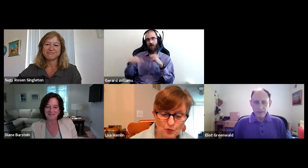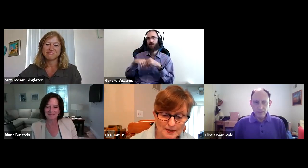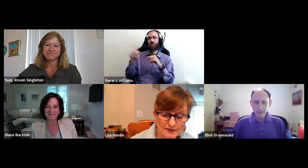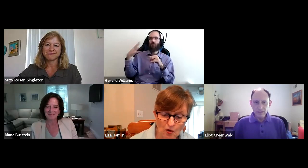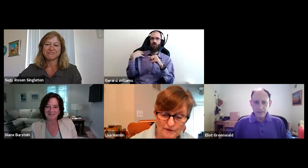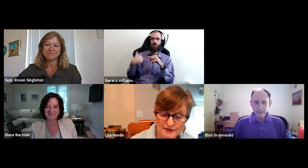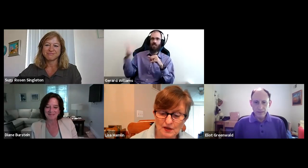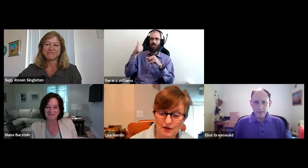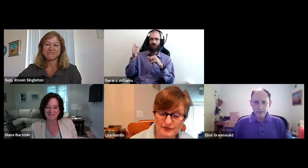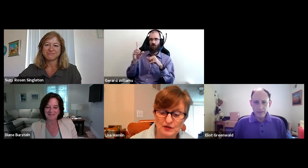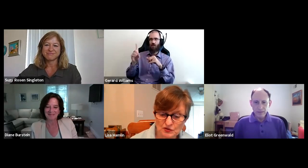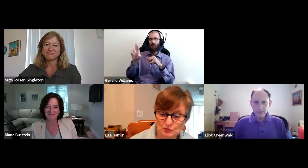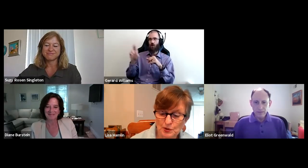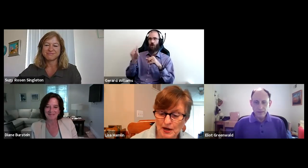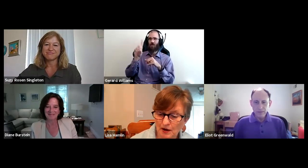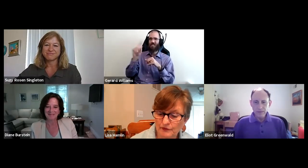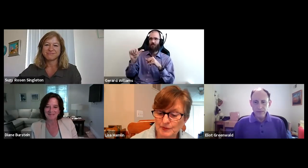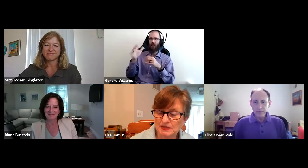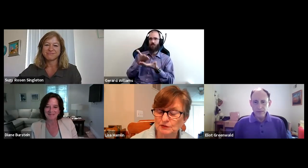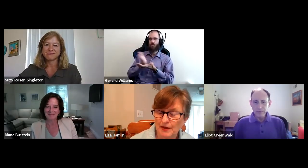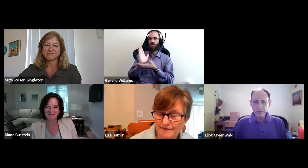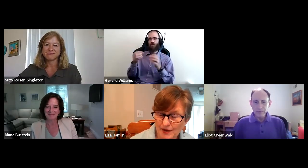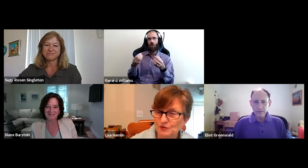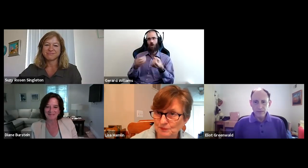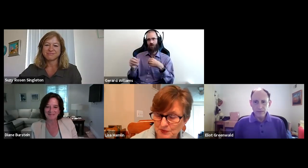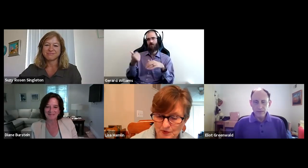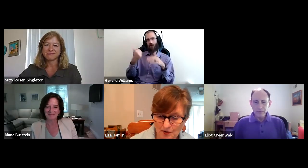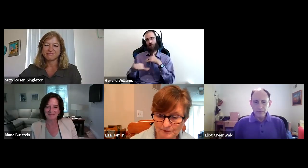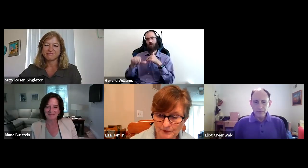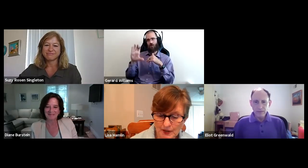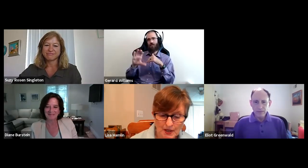Rights Office of the Consumer and Governmental Affairs Bureau.